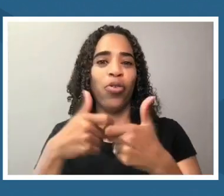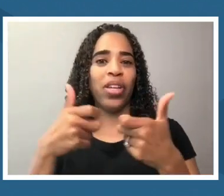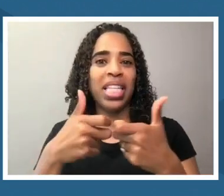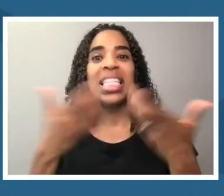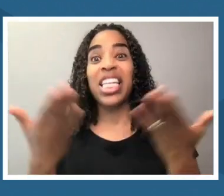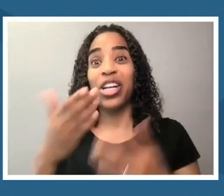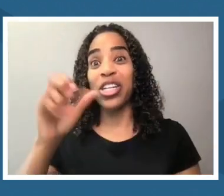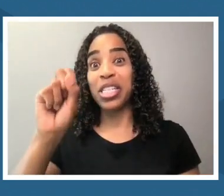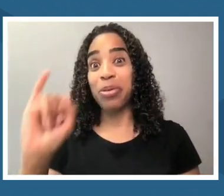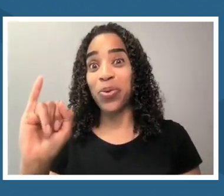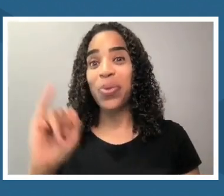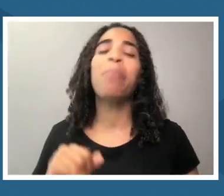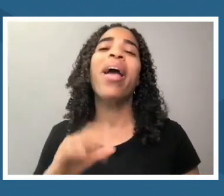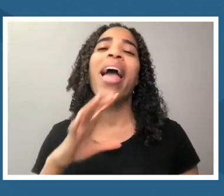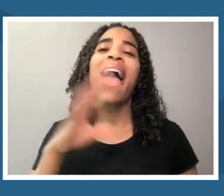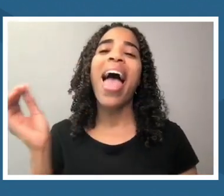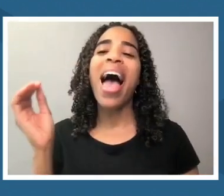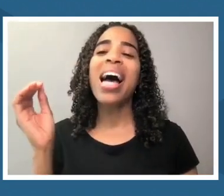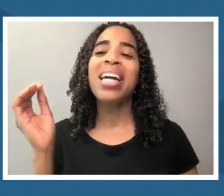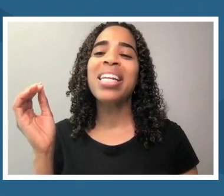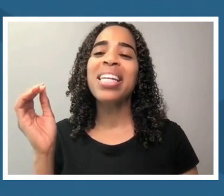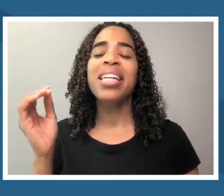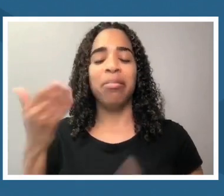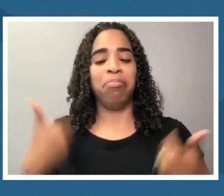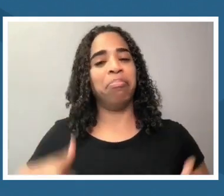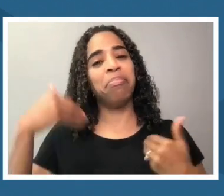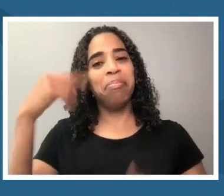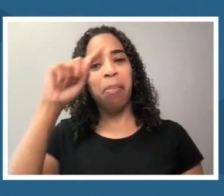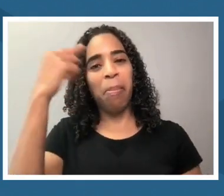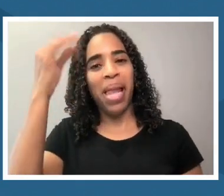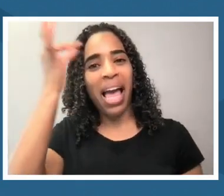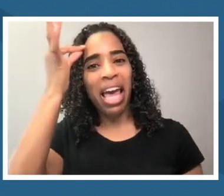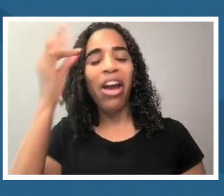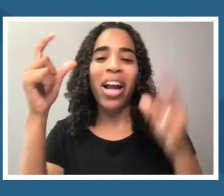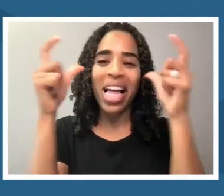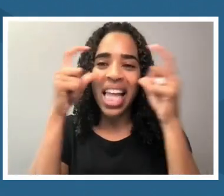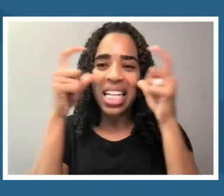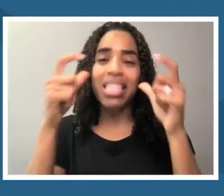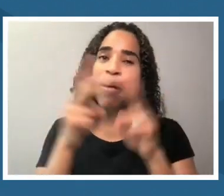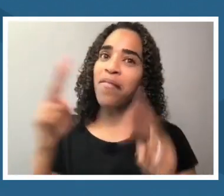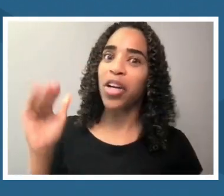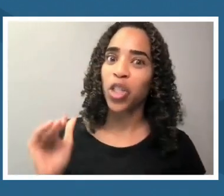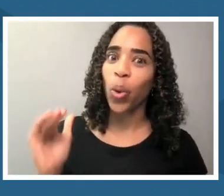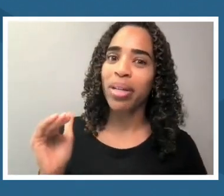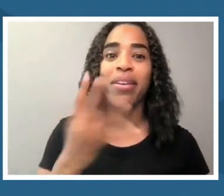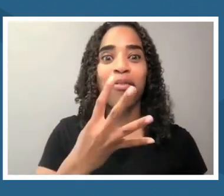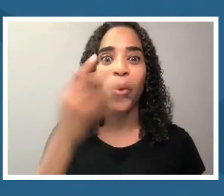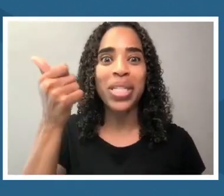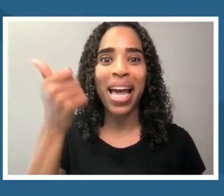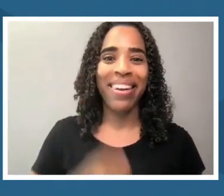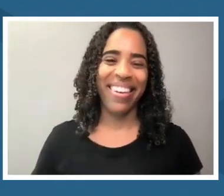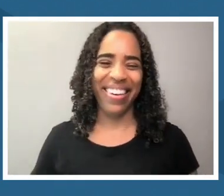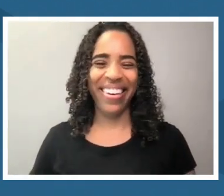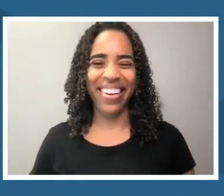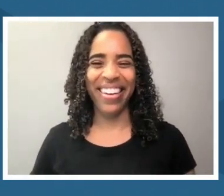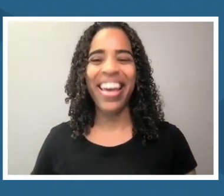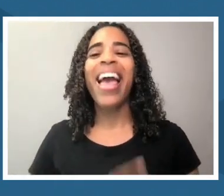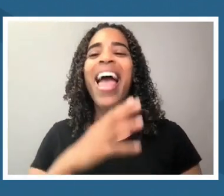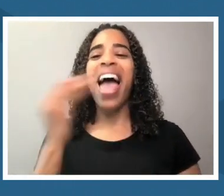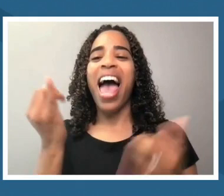and uh you know i have black hair i have glasses i'm very short i'm only 410